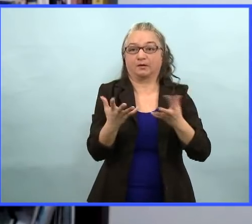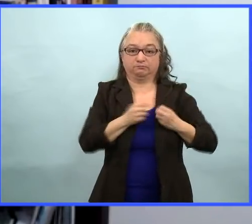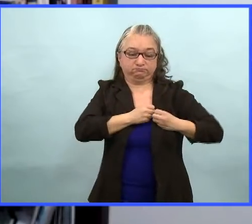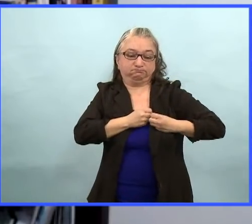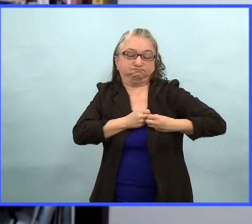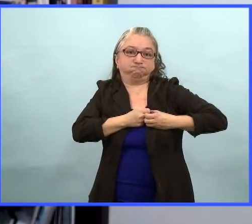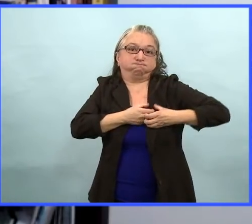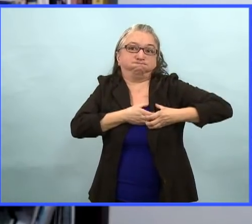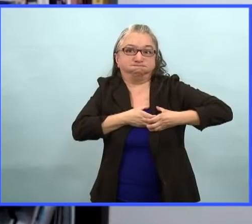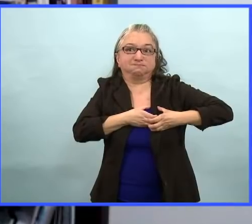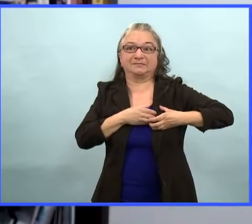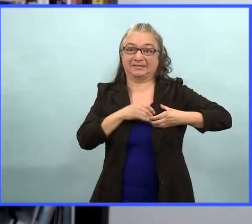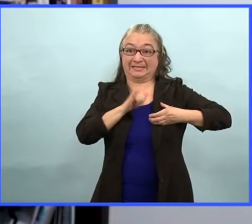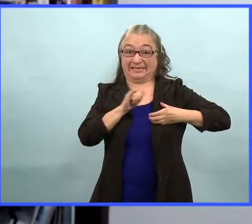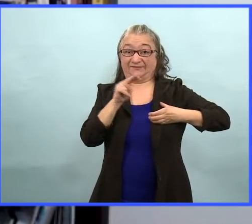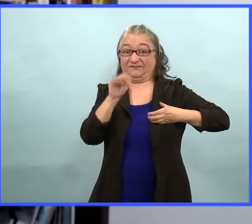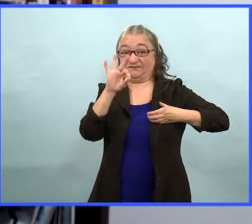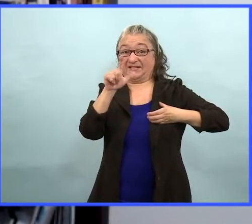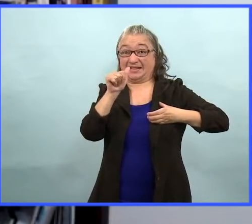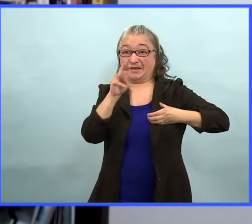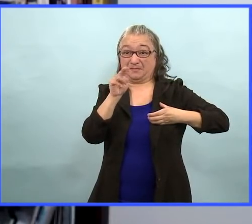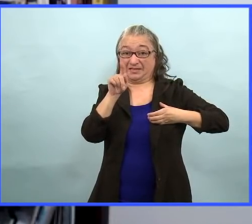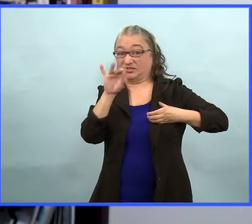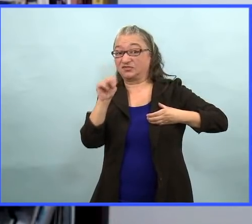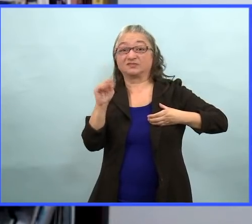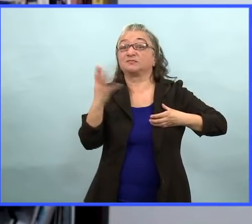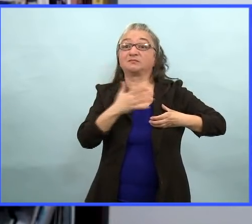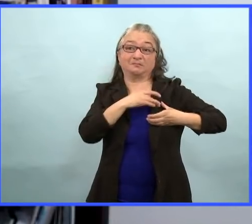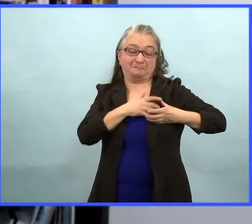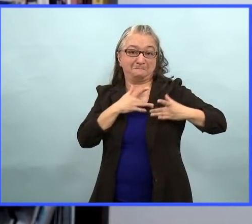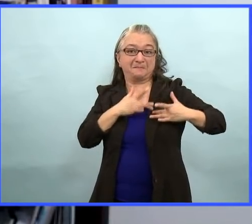it almost always fully resolves without any severe long-term consequences